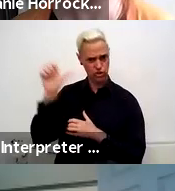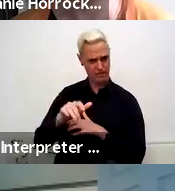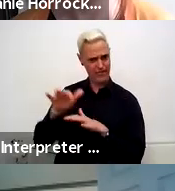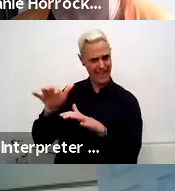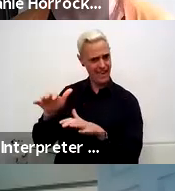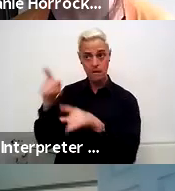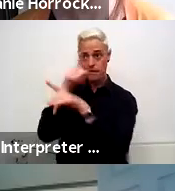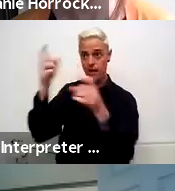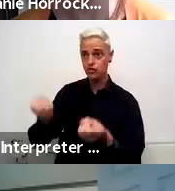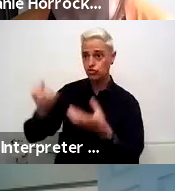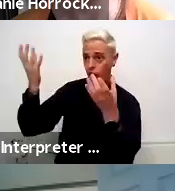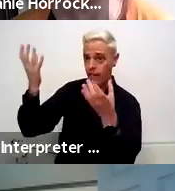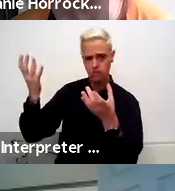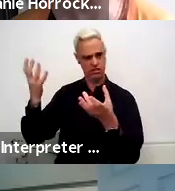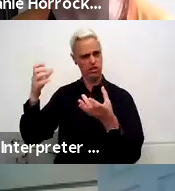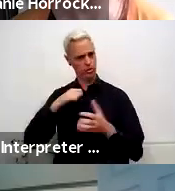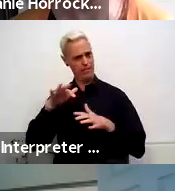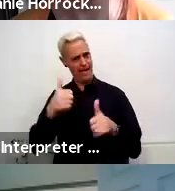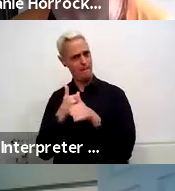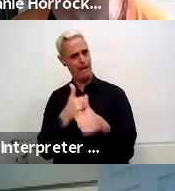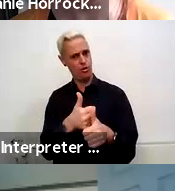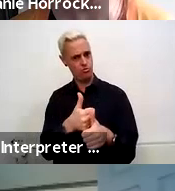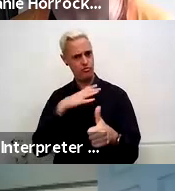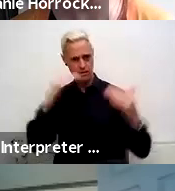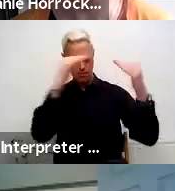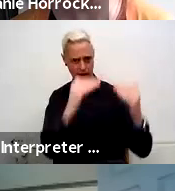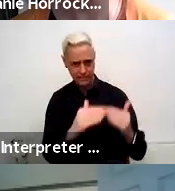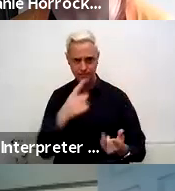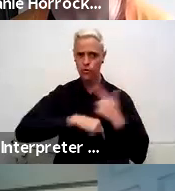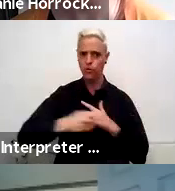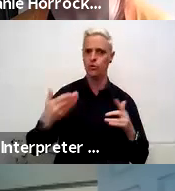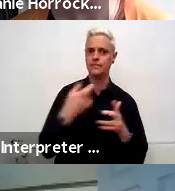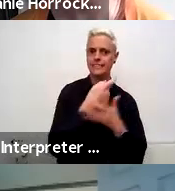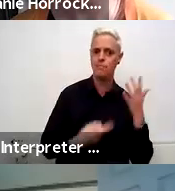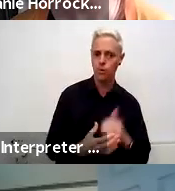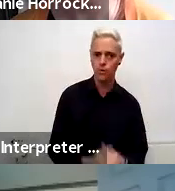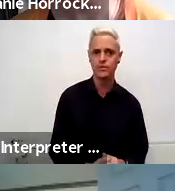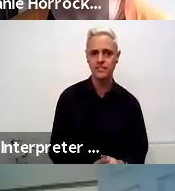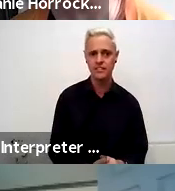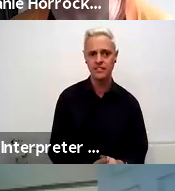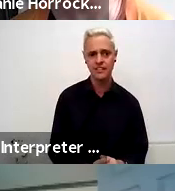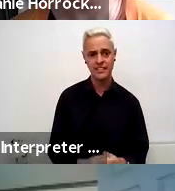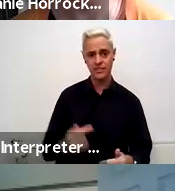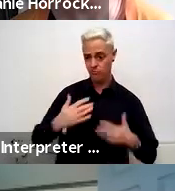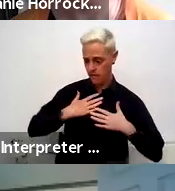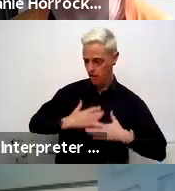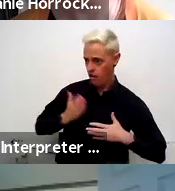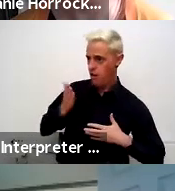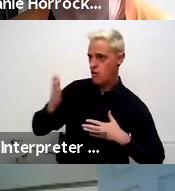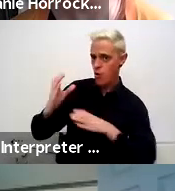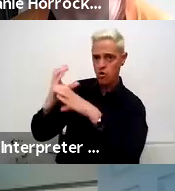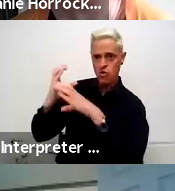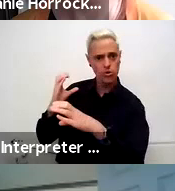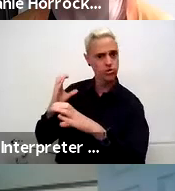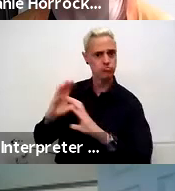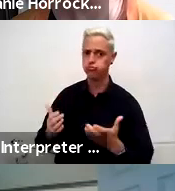We've got to have them services like for like, trying to get access to coaches is not easy.